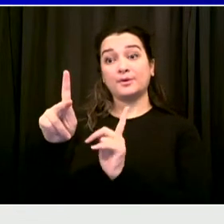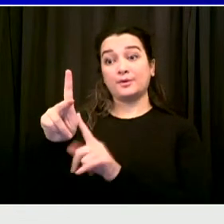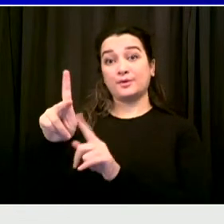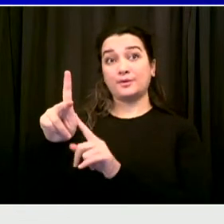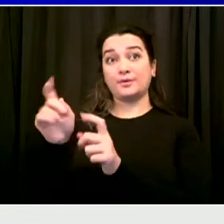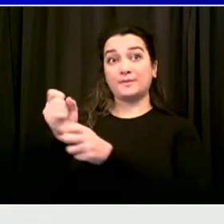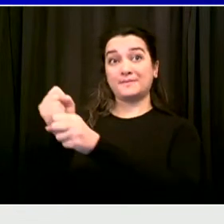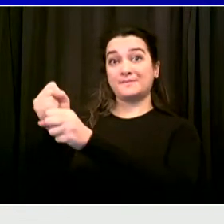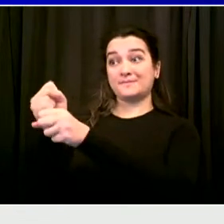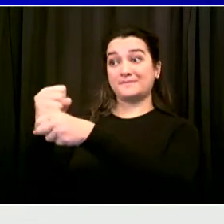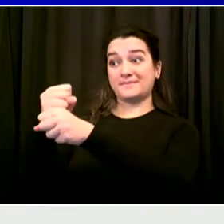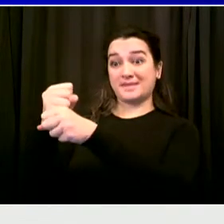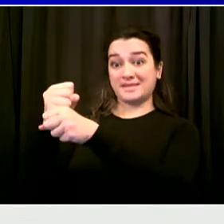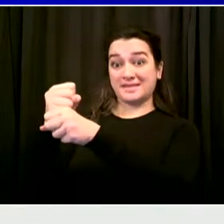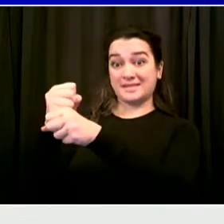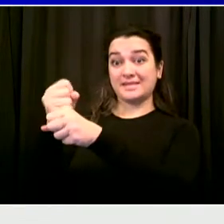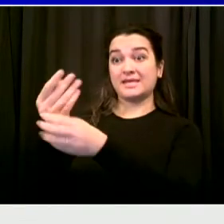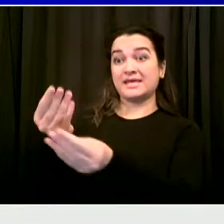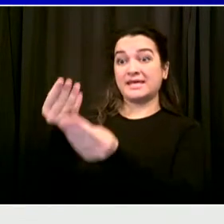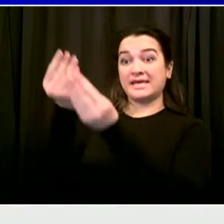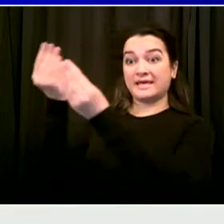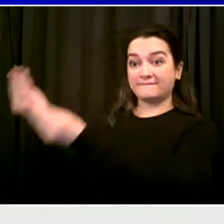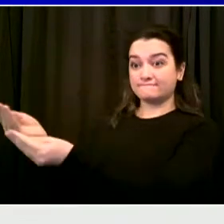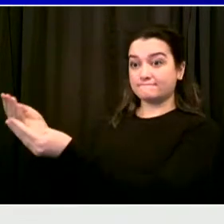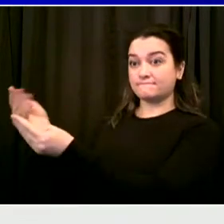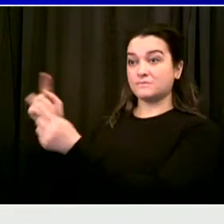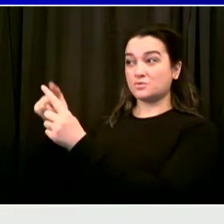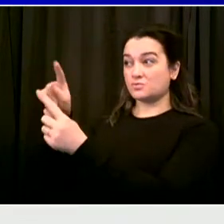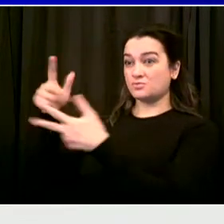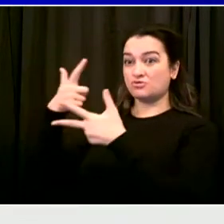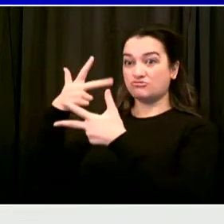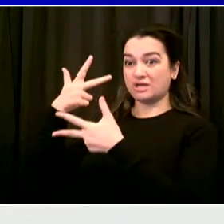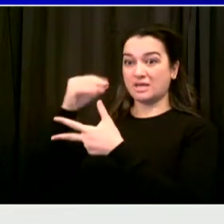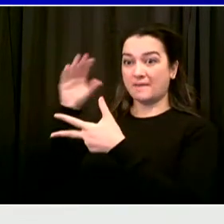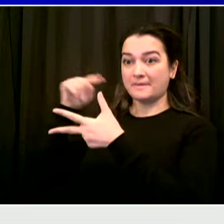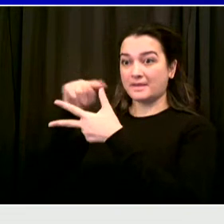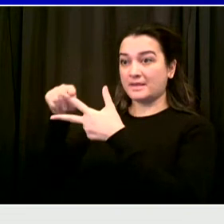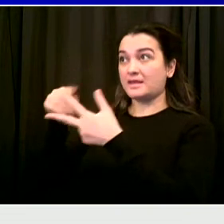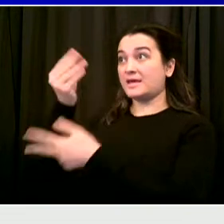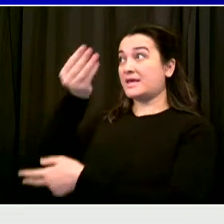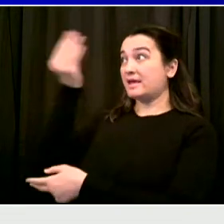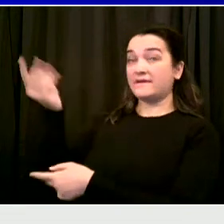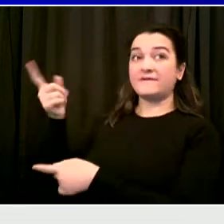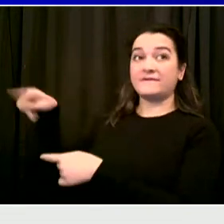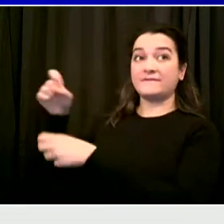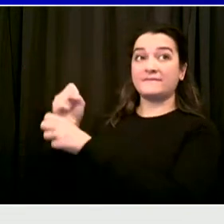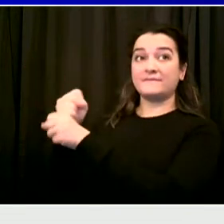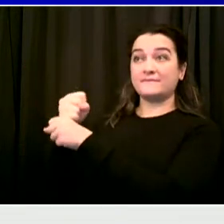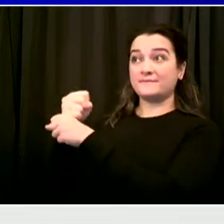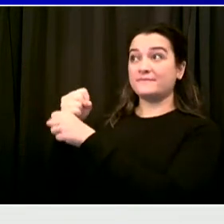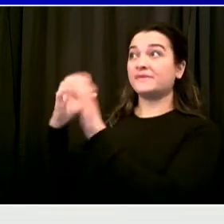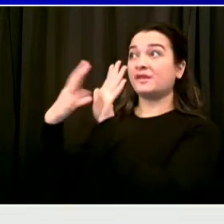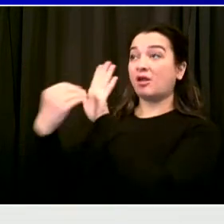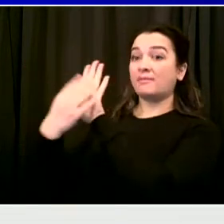I HOPE THE FEDERAL GOVERNMENT ACTED FORCECELLFUY Y TOAKME E